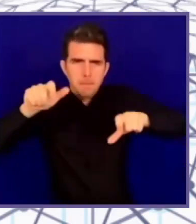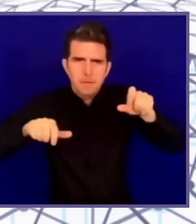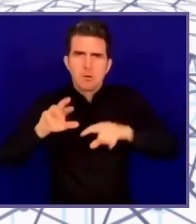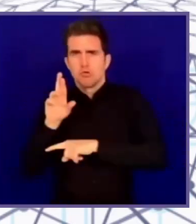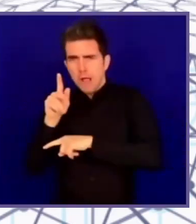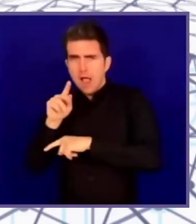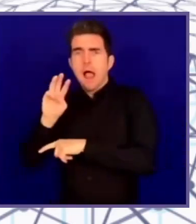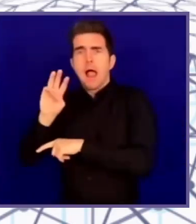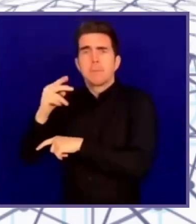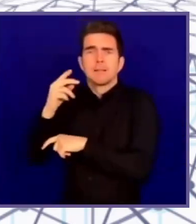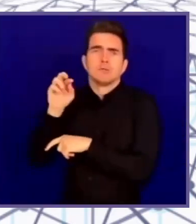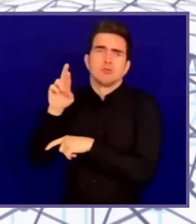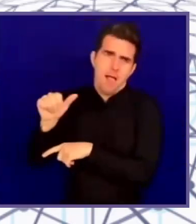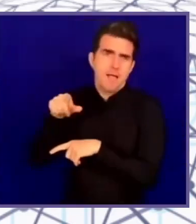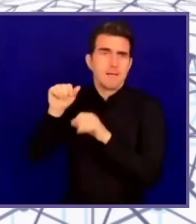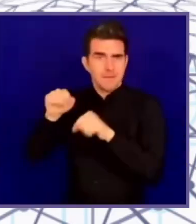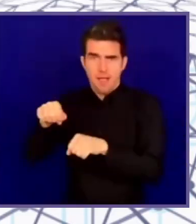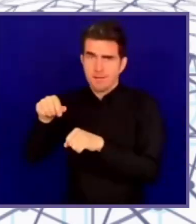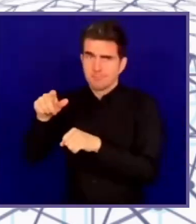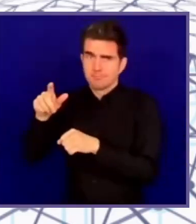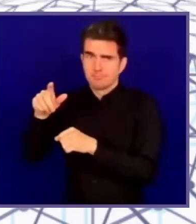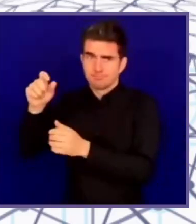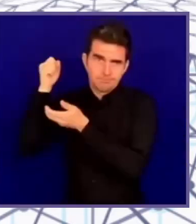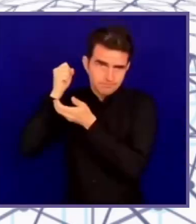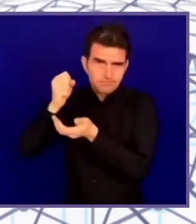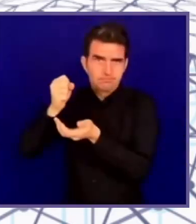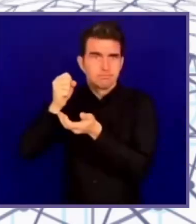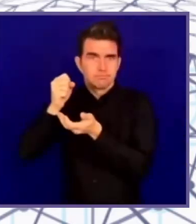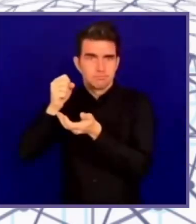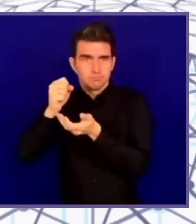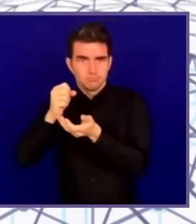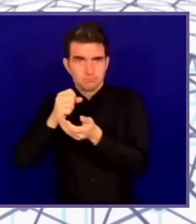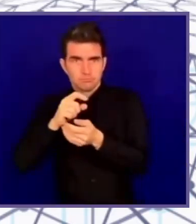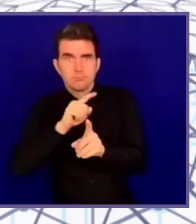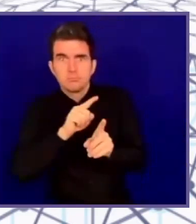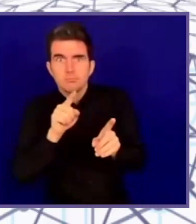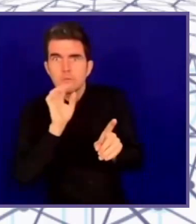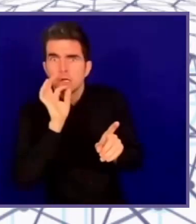late stage and they can't communicate, I say they have an urgent need, both for their morbidity, in